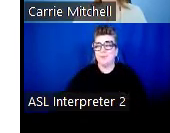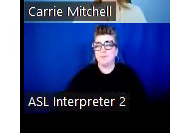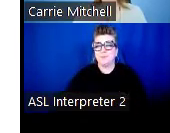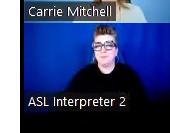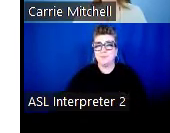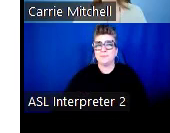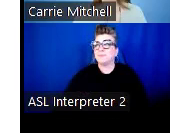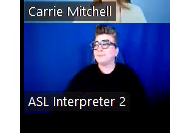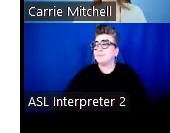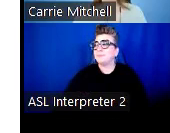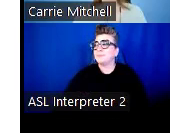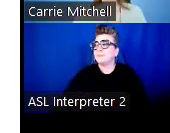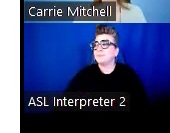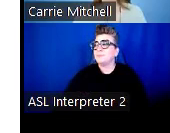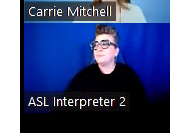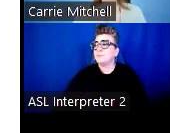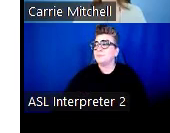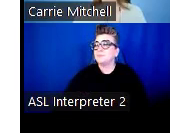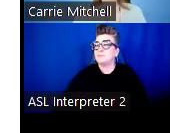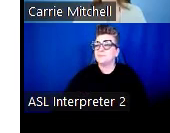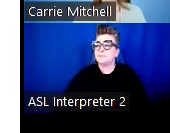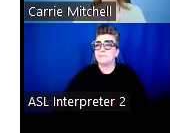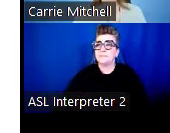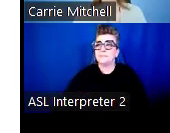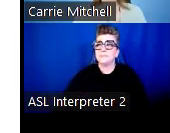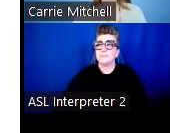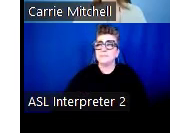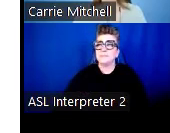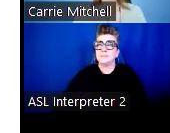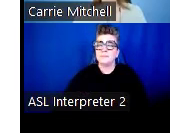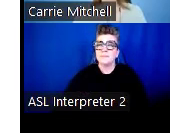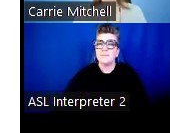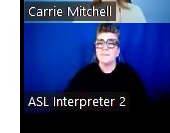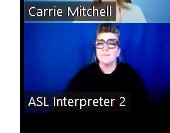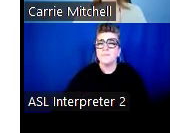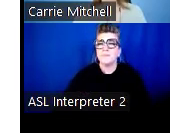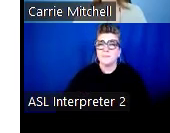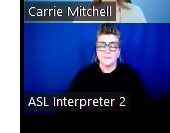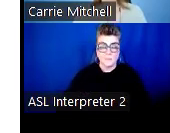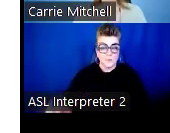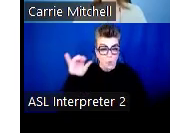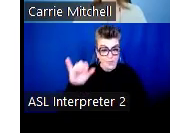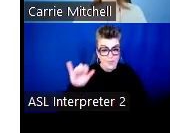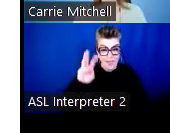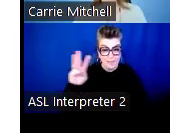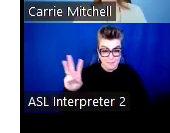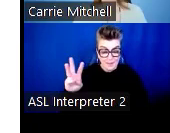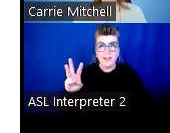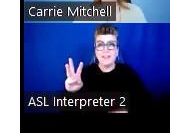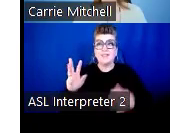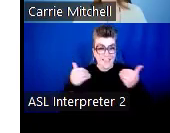In addition to this news and events page, we've got a number of blogs that we are putting out